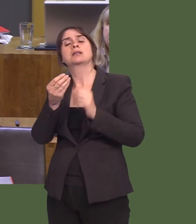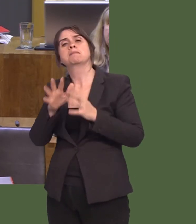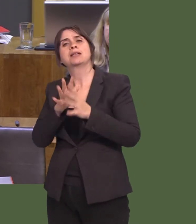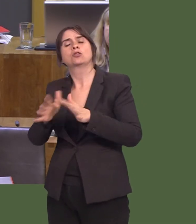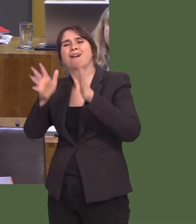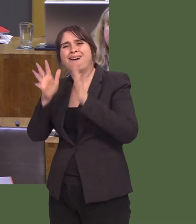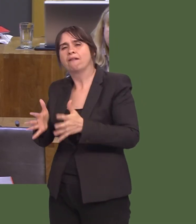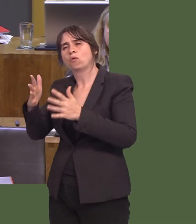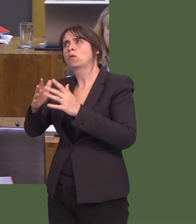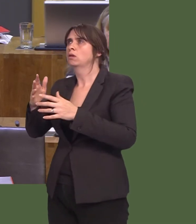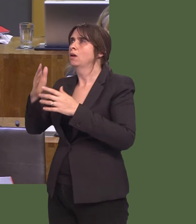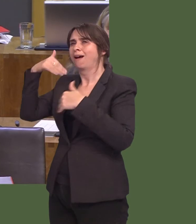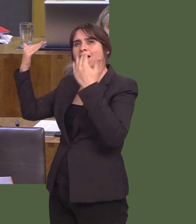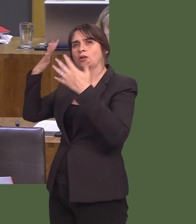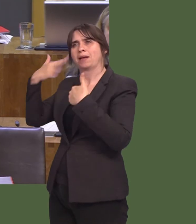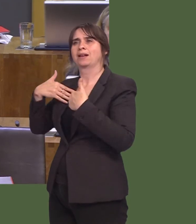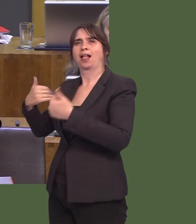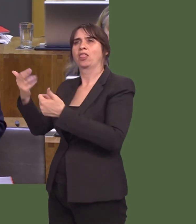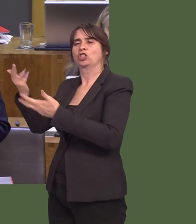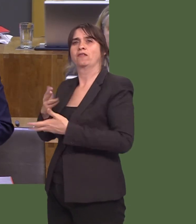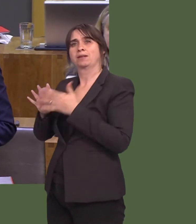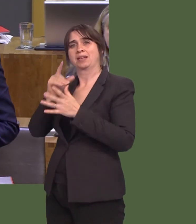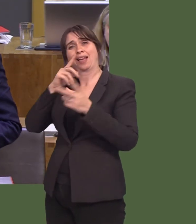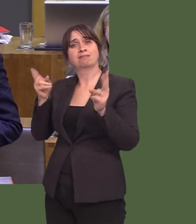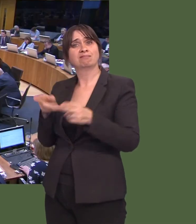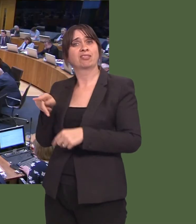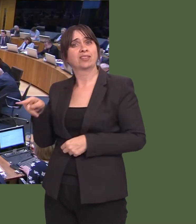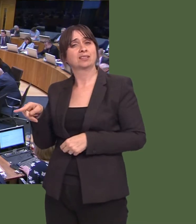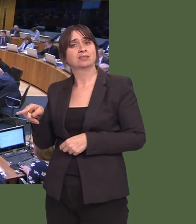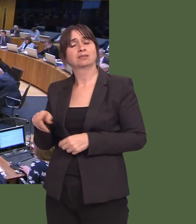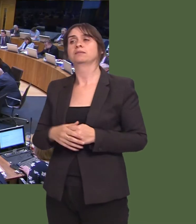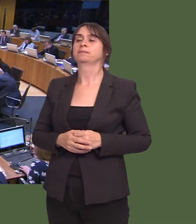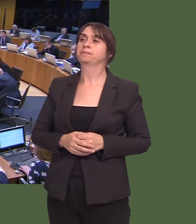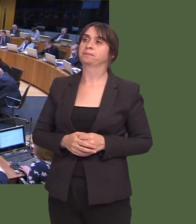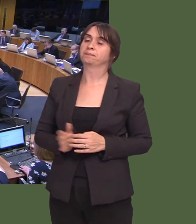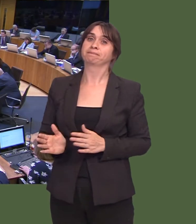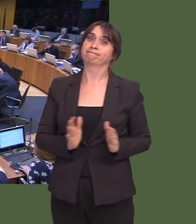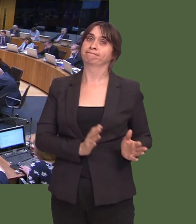health services in the future. Paul Davies: 8.